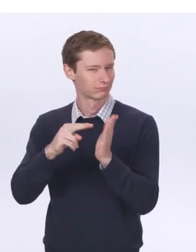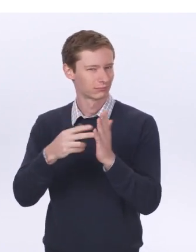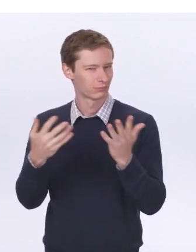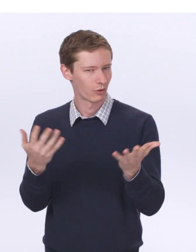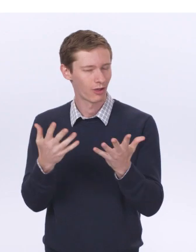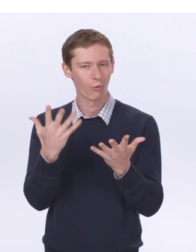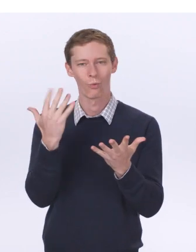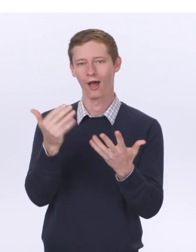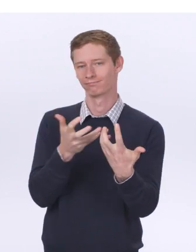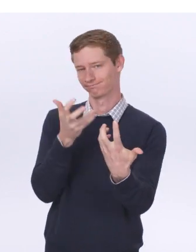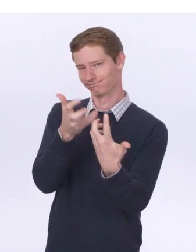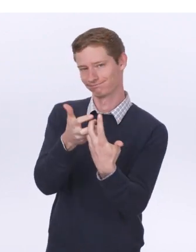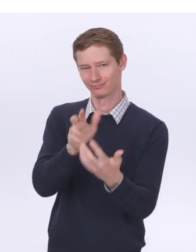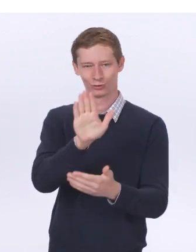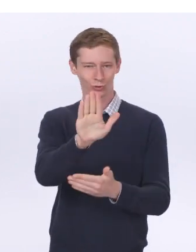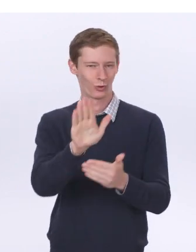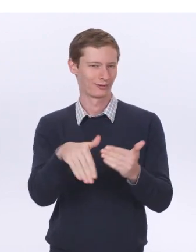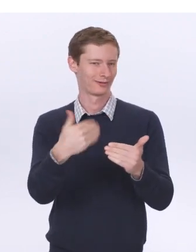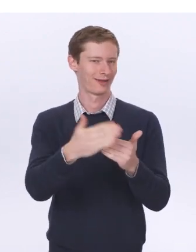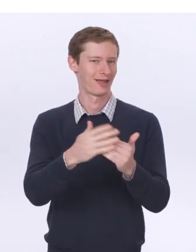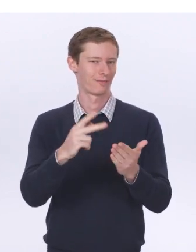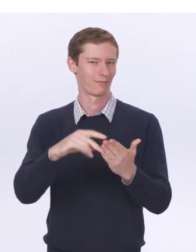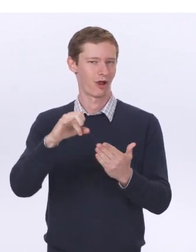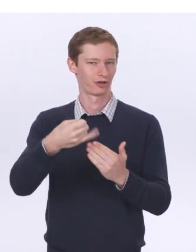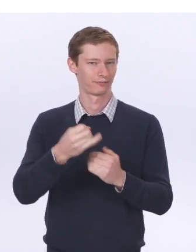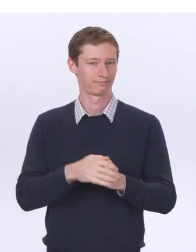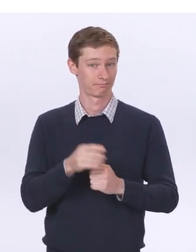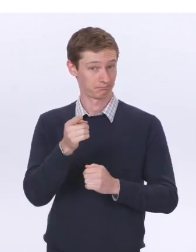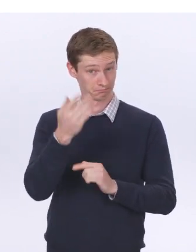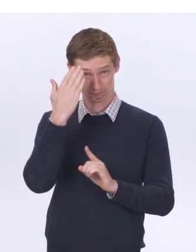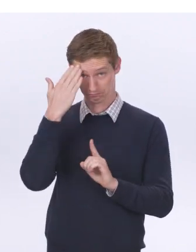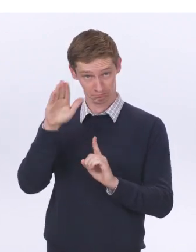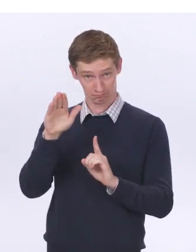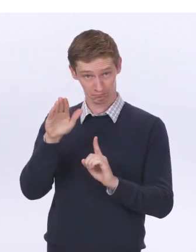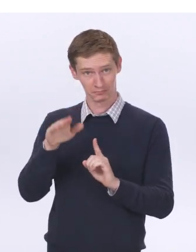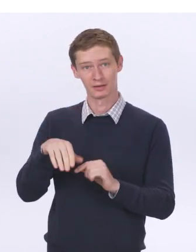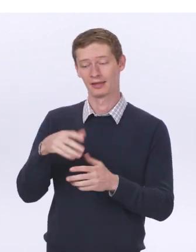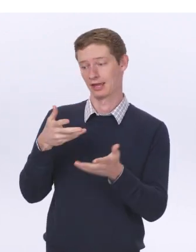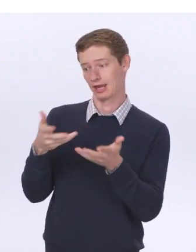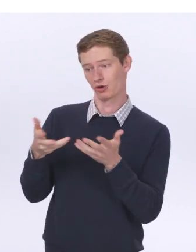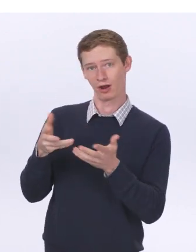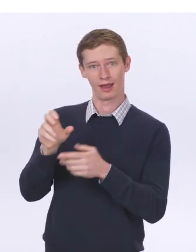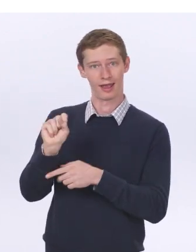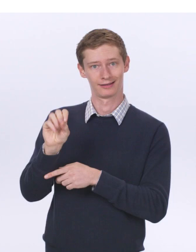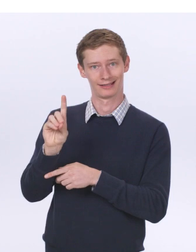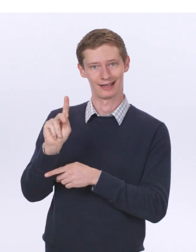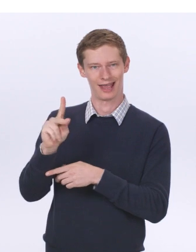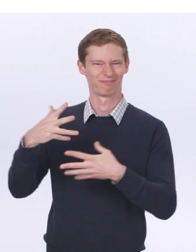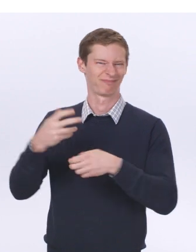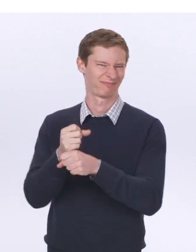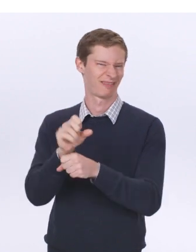If you’re not familiar, interaction SDK or ISDK for short is a production library that makes it easy to add